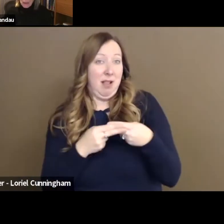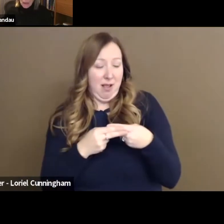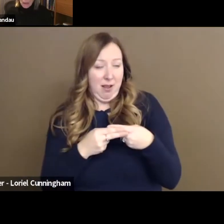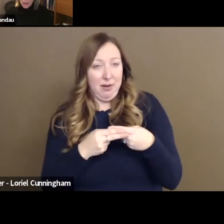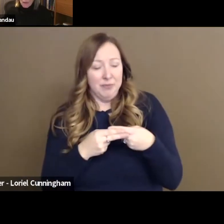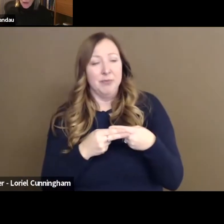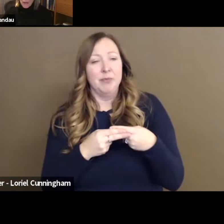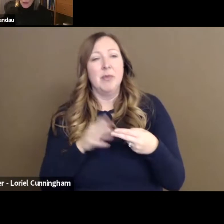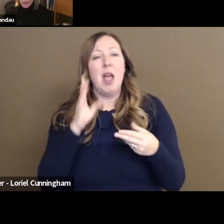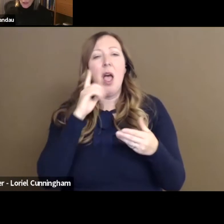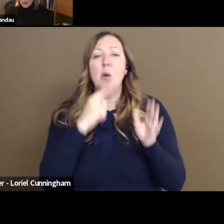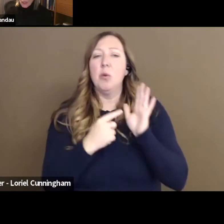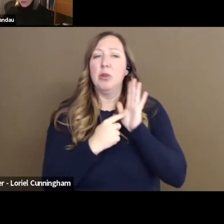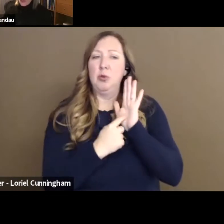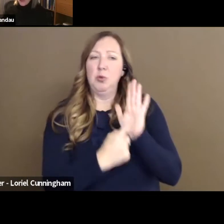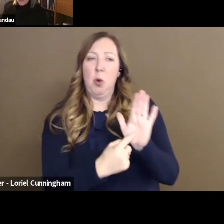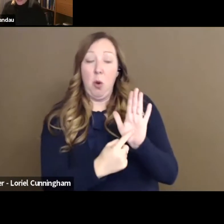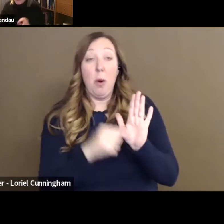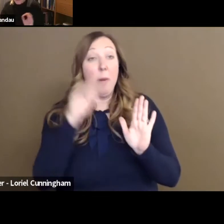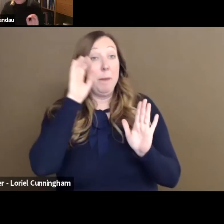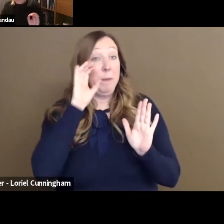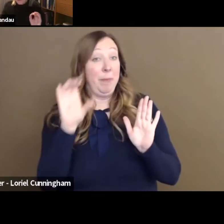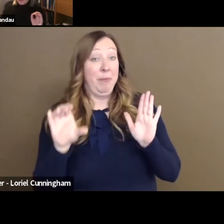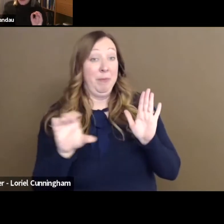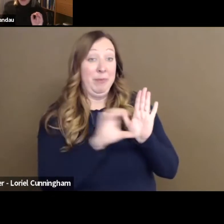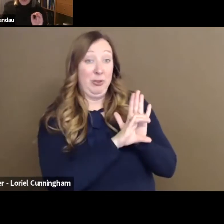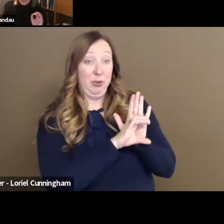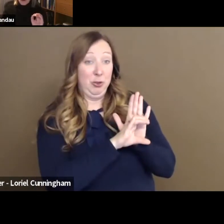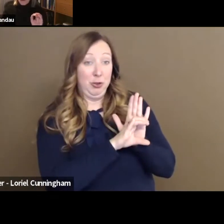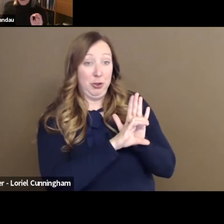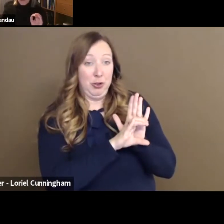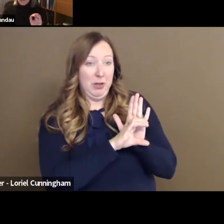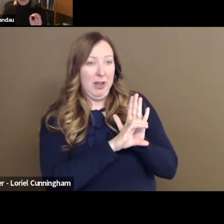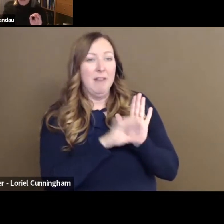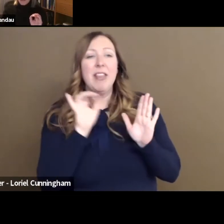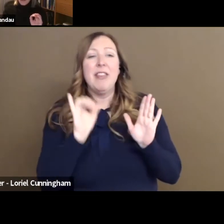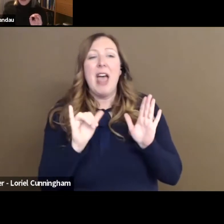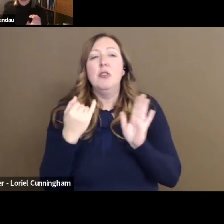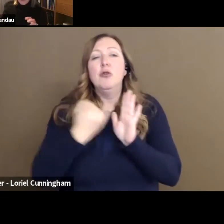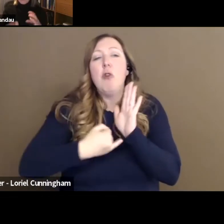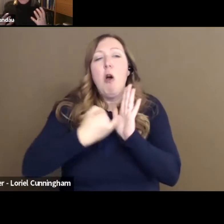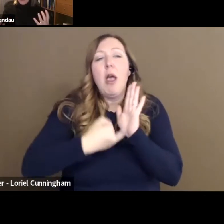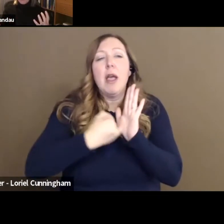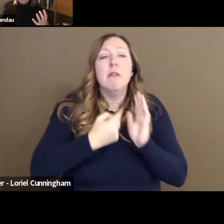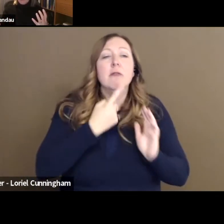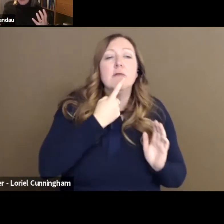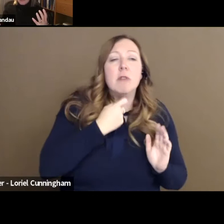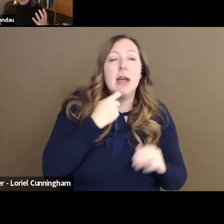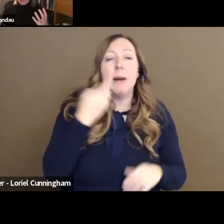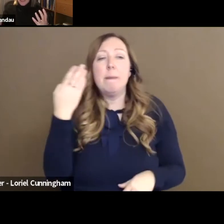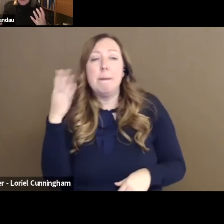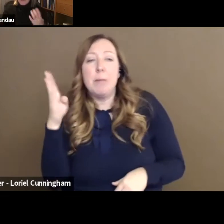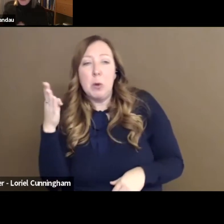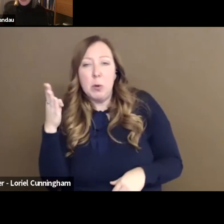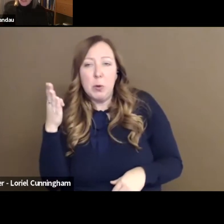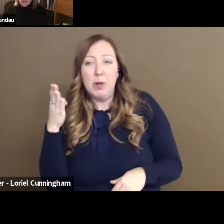this profile that i've shown here is very characteristic of what i would call